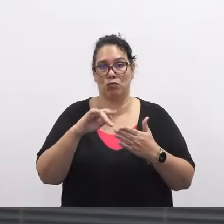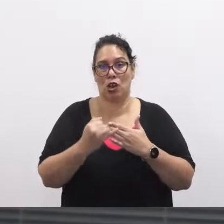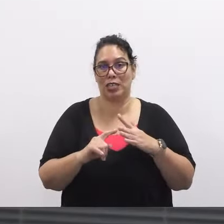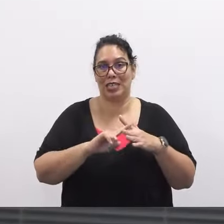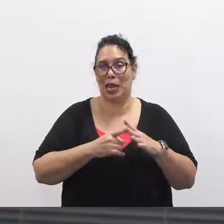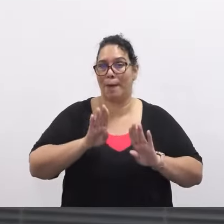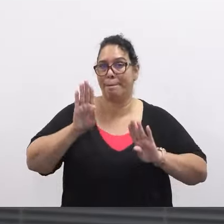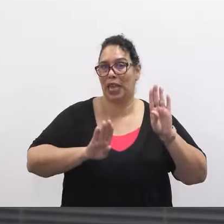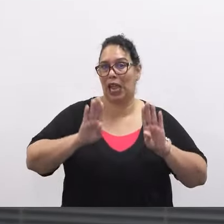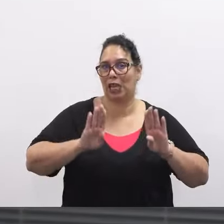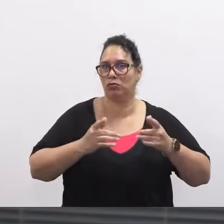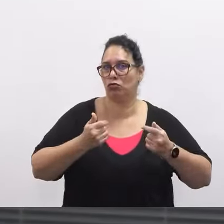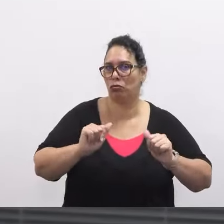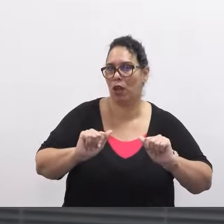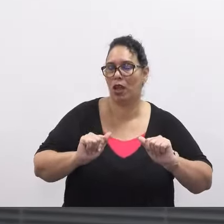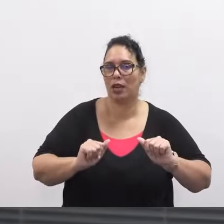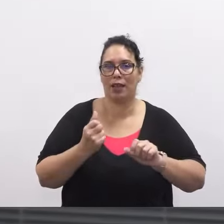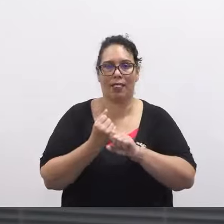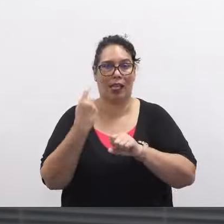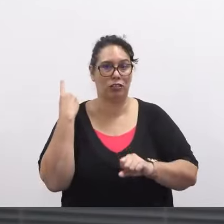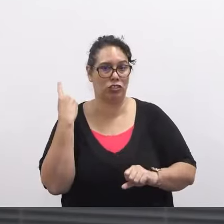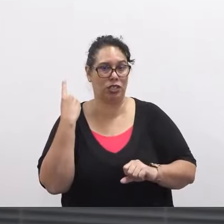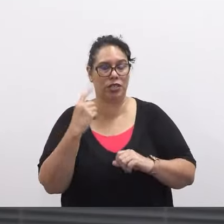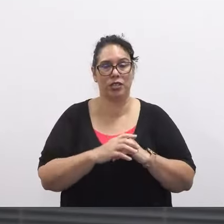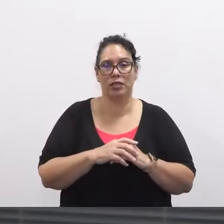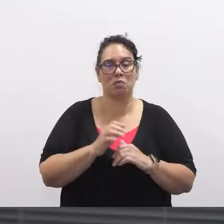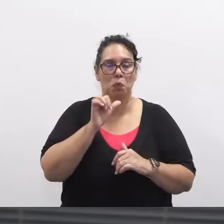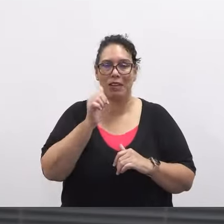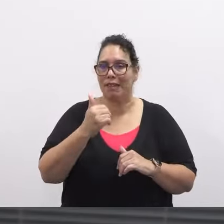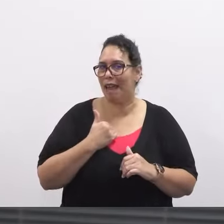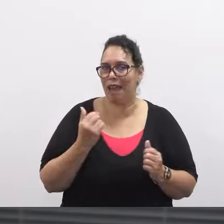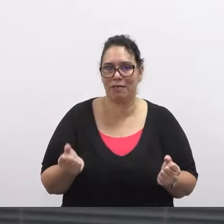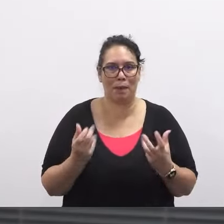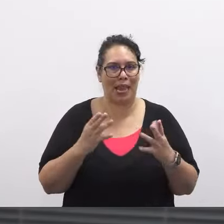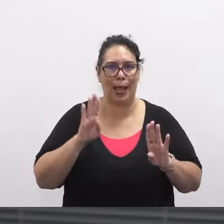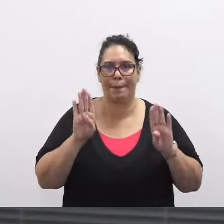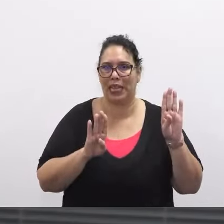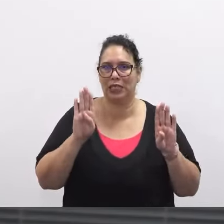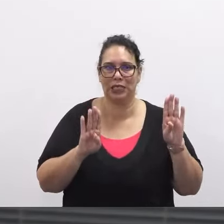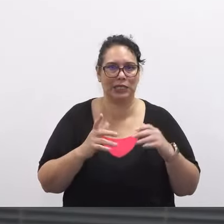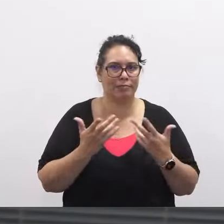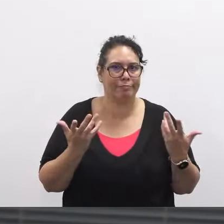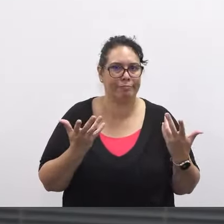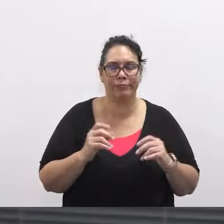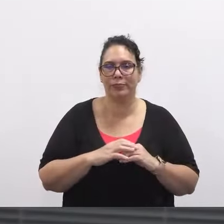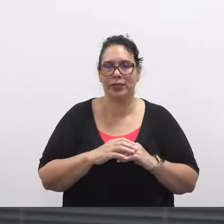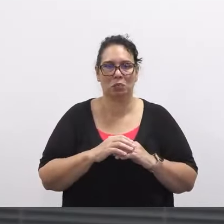or we attempted to bid last year, and we didn't have many bids. Actually there wasn't much interest